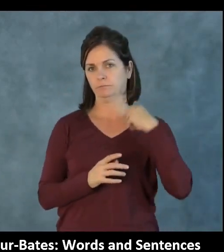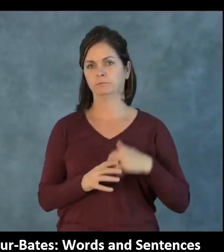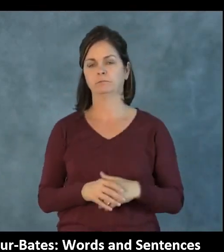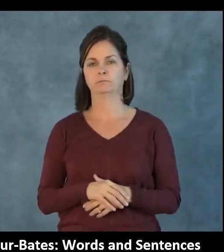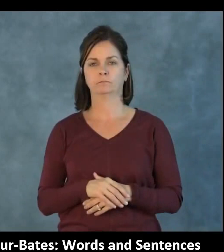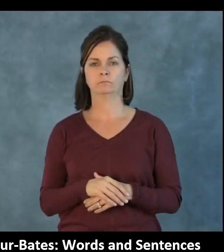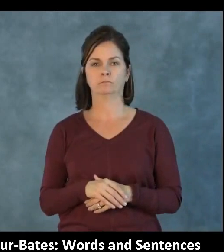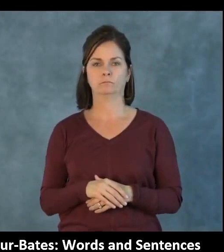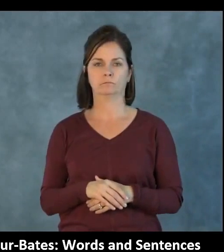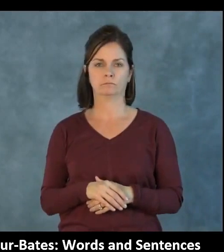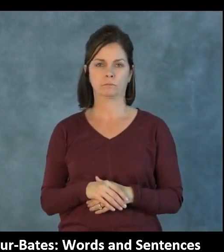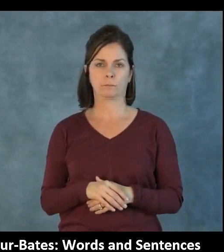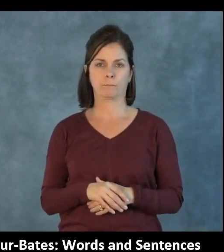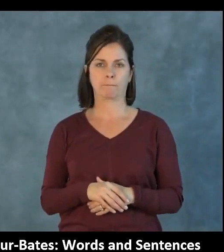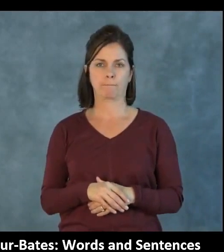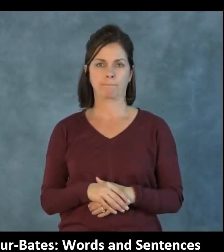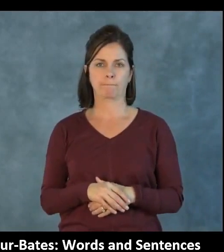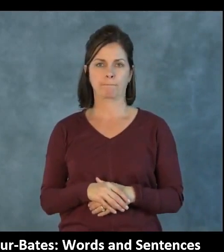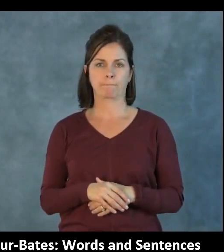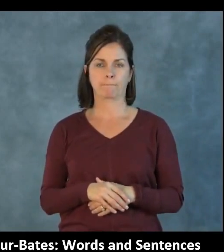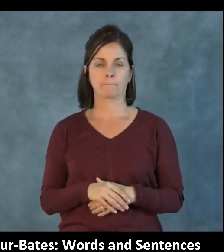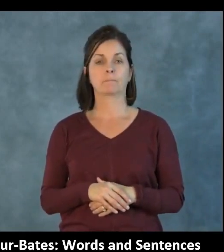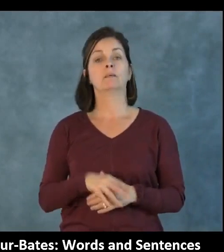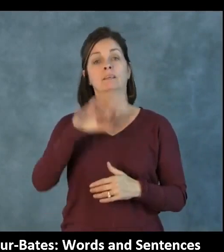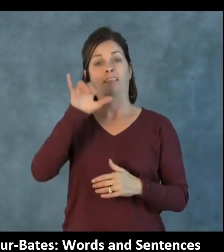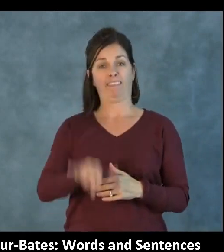Here's our table of word endings and again